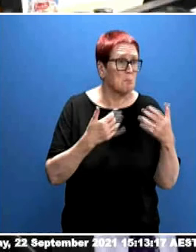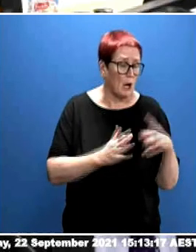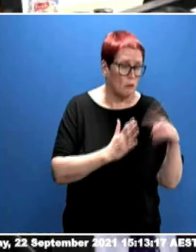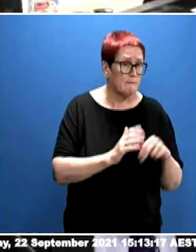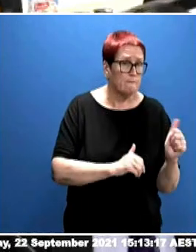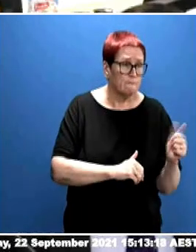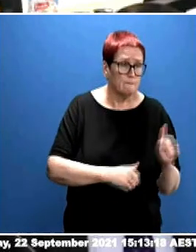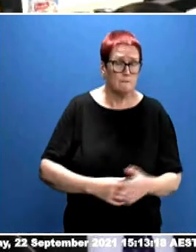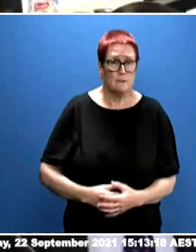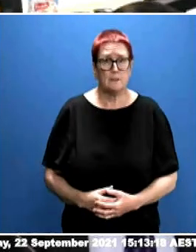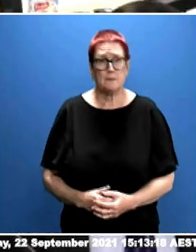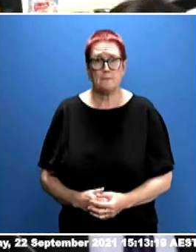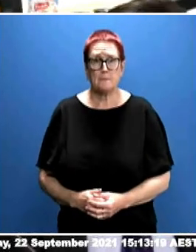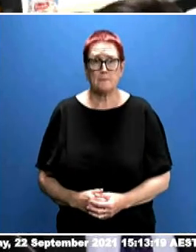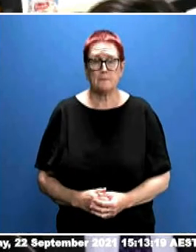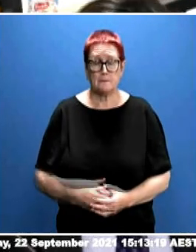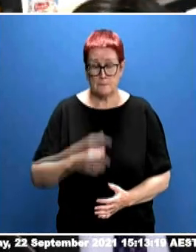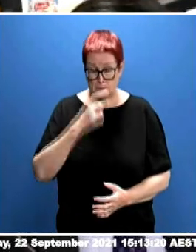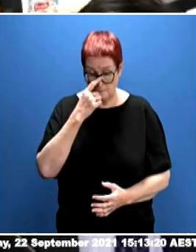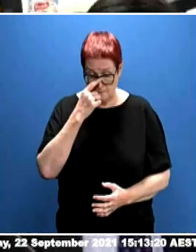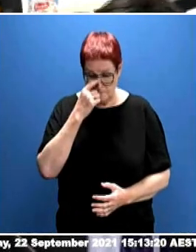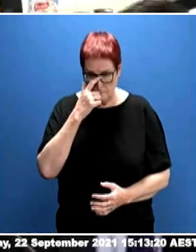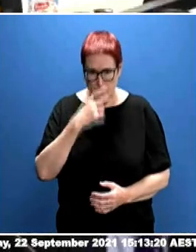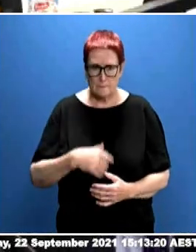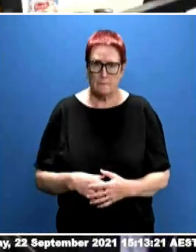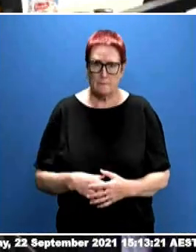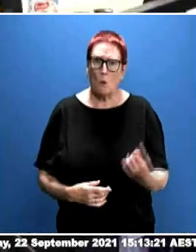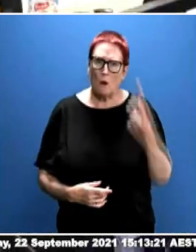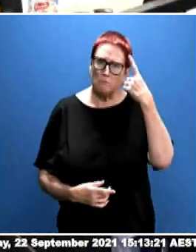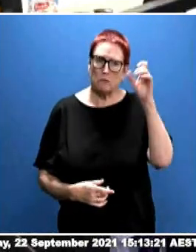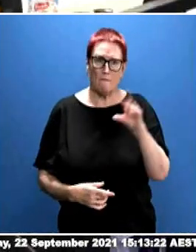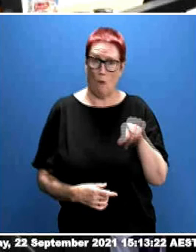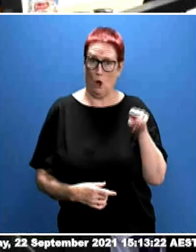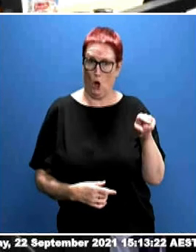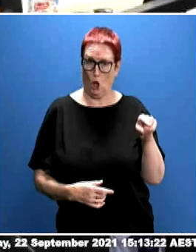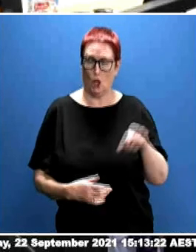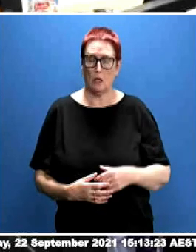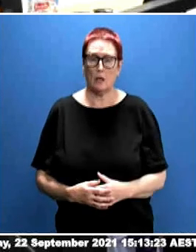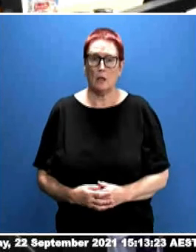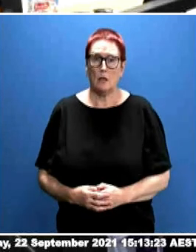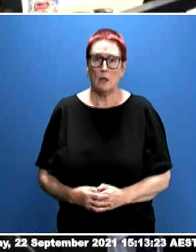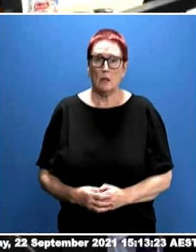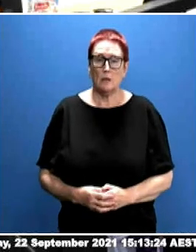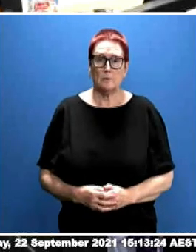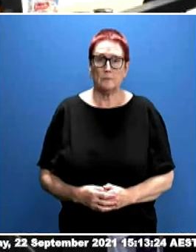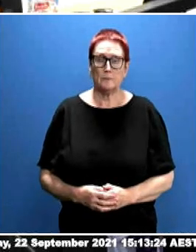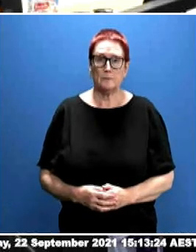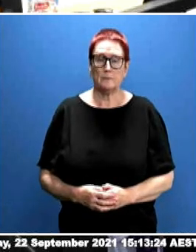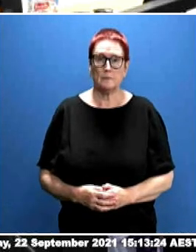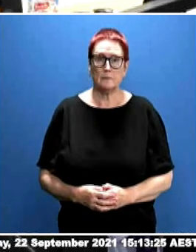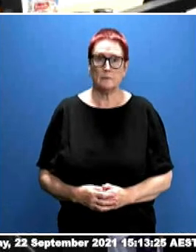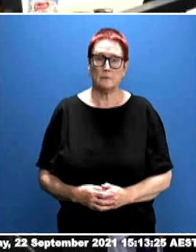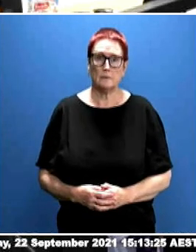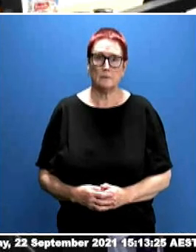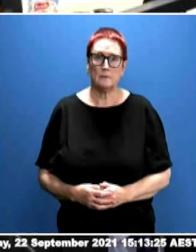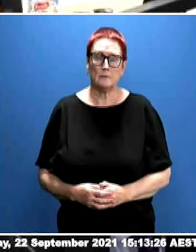A suggestion that she raises is that there may be circumstances